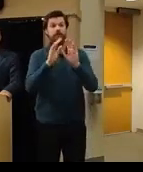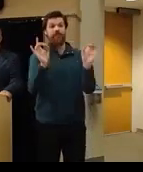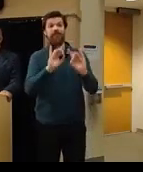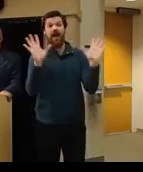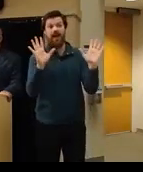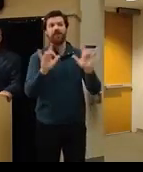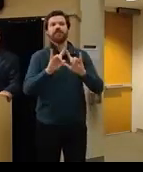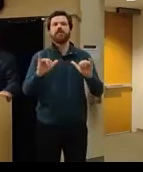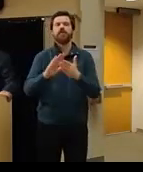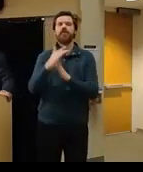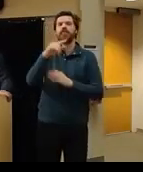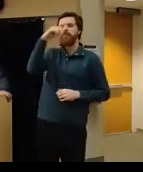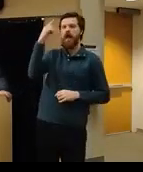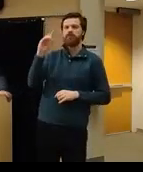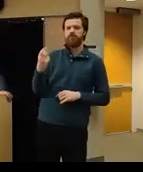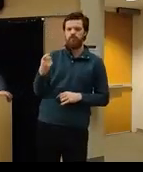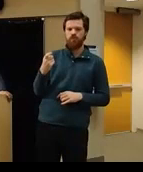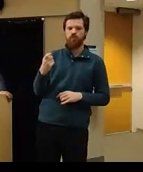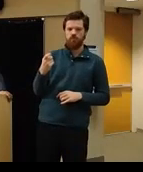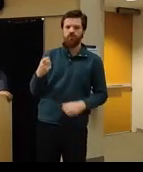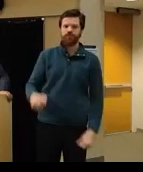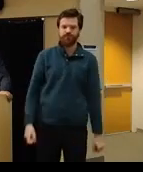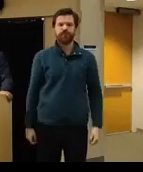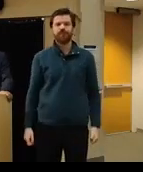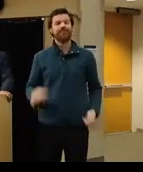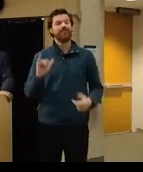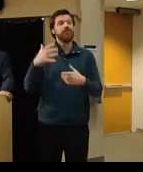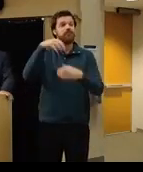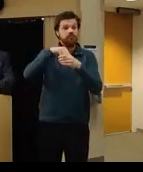60s introduced new ways of defining mental illness combined with cultural anxieties about the rise of